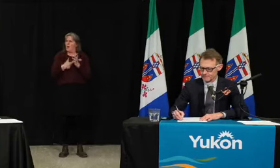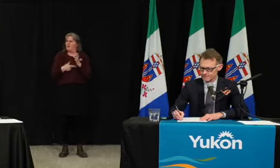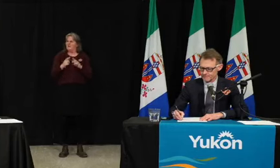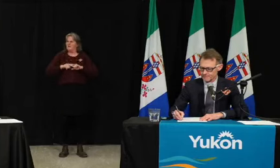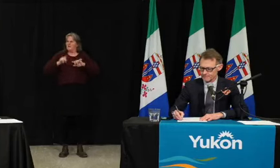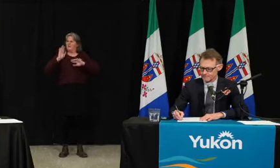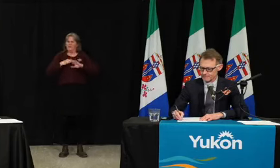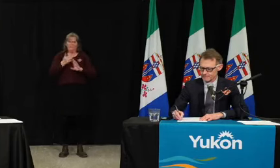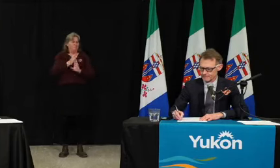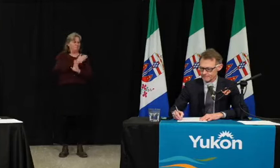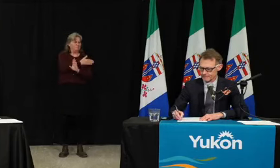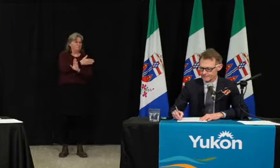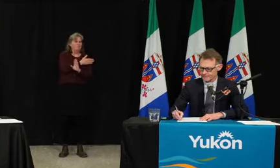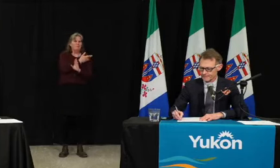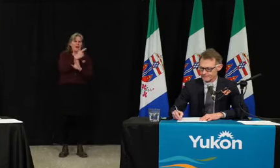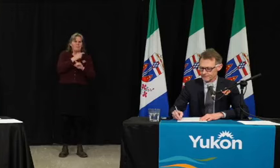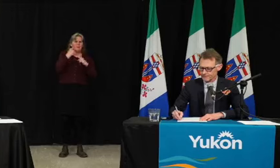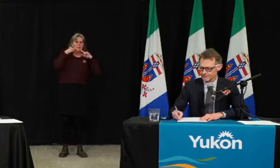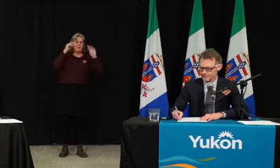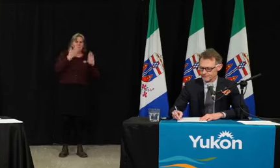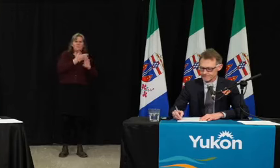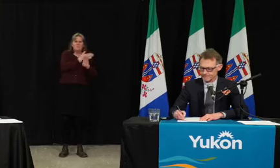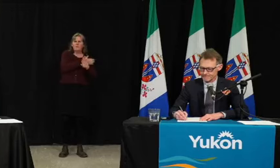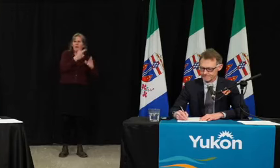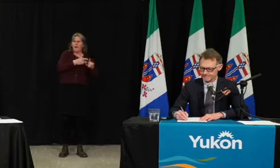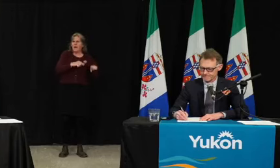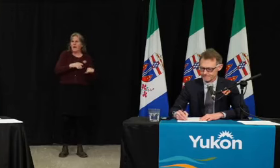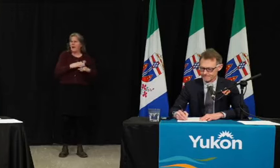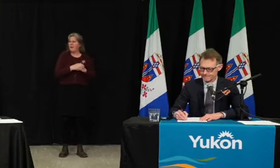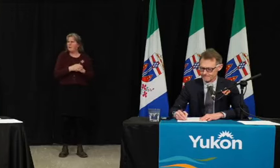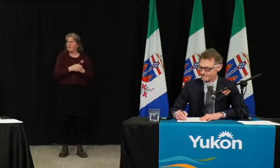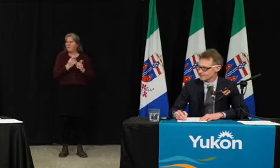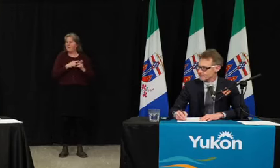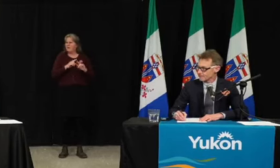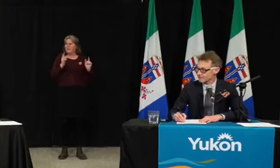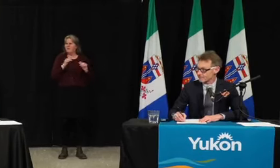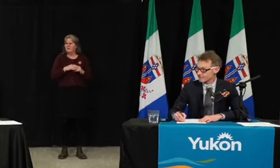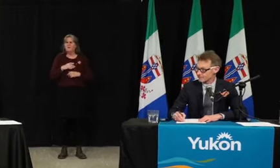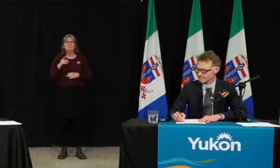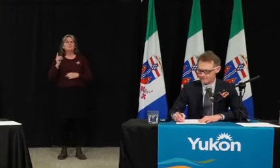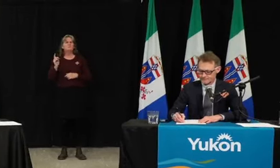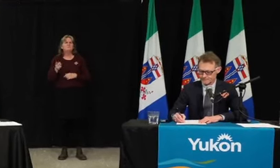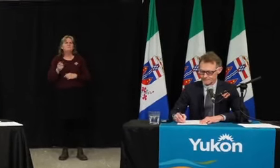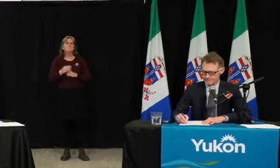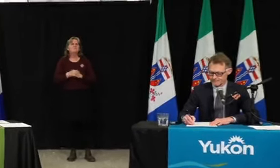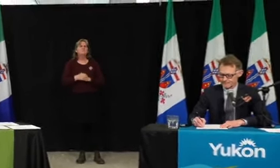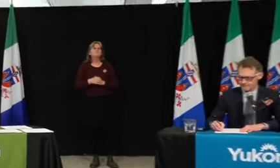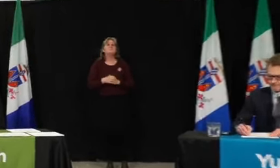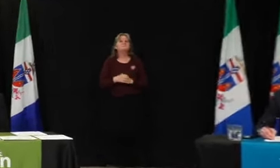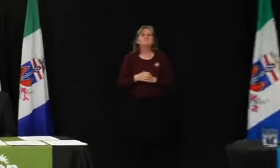opening. Restaurants can of course continue to provide take it and